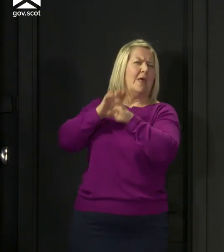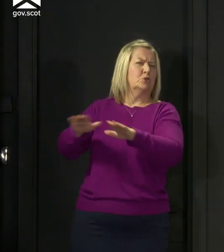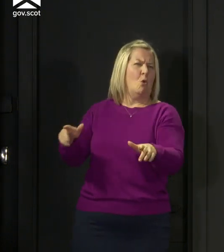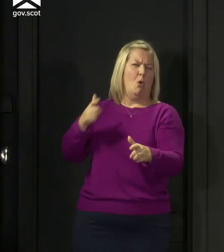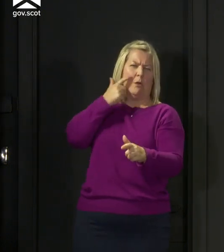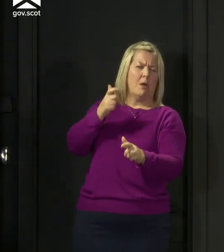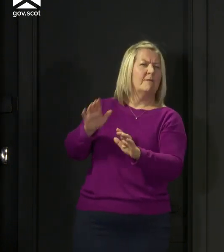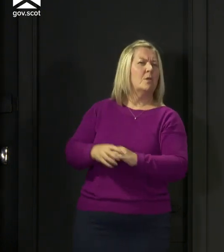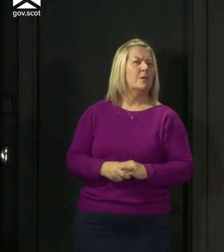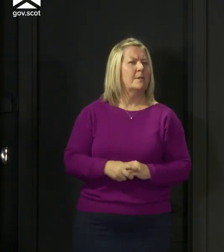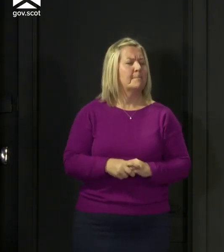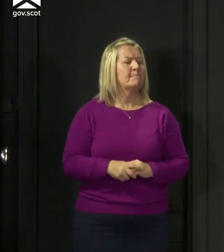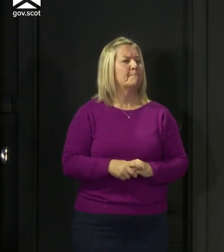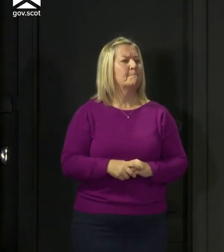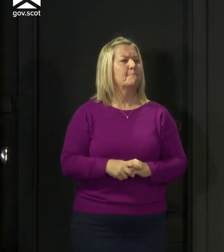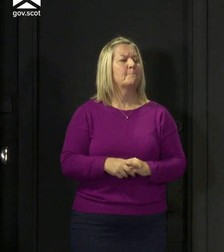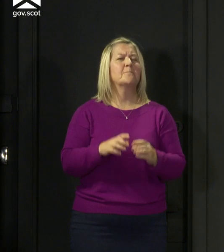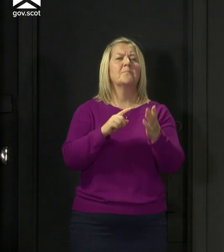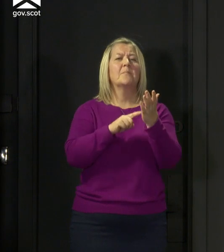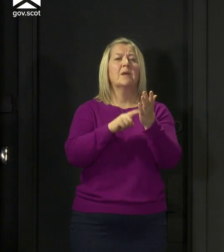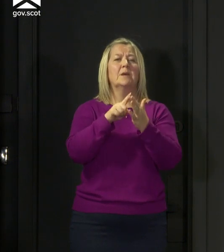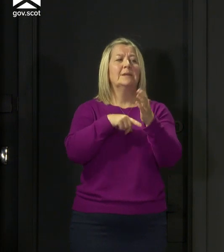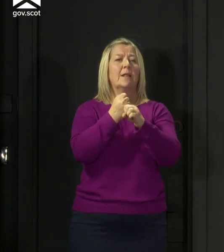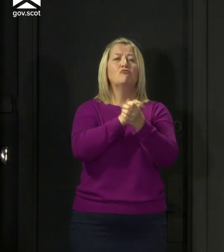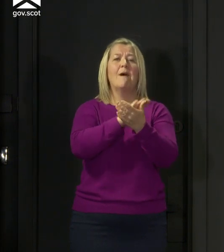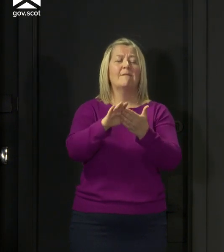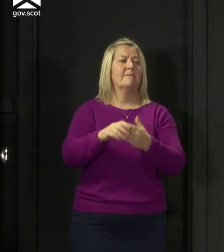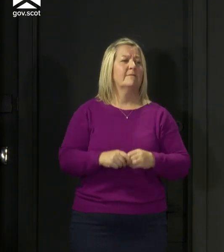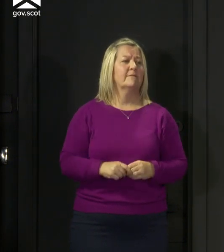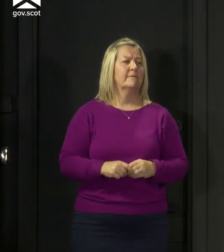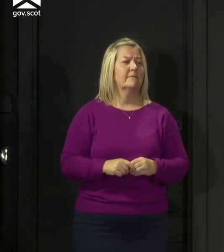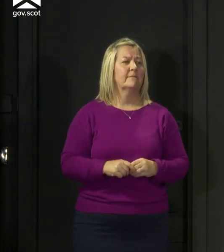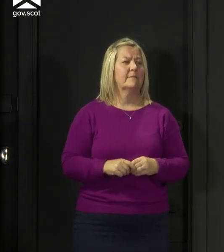Simon Johnson from The Telegraph?